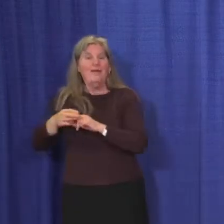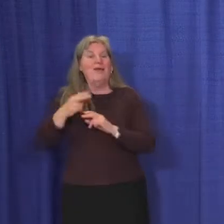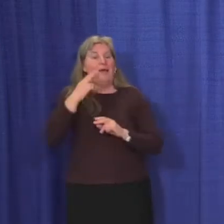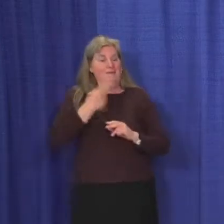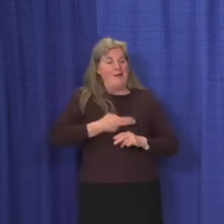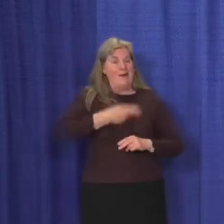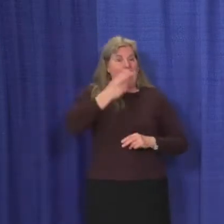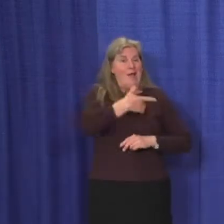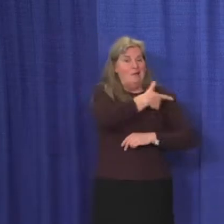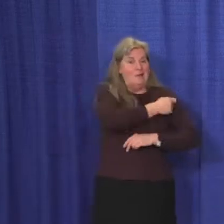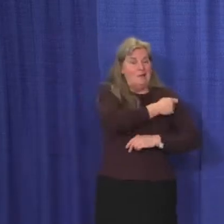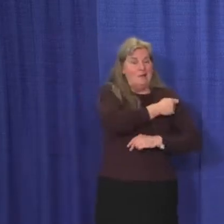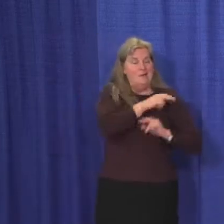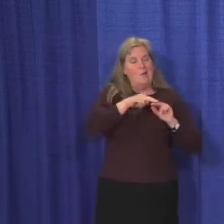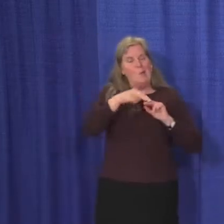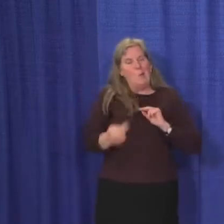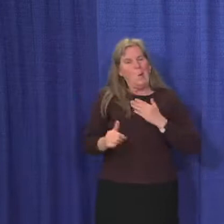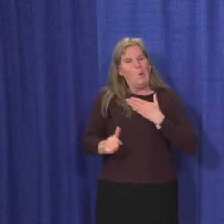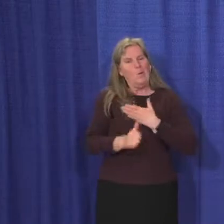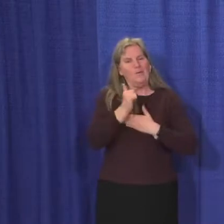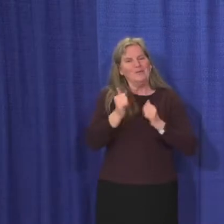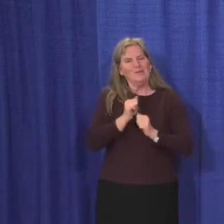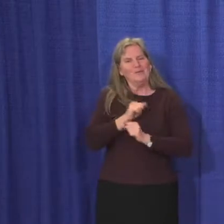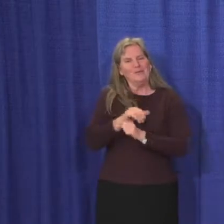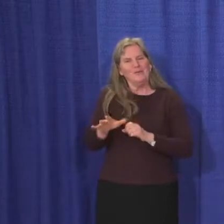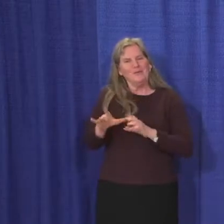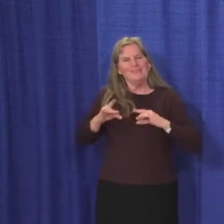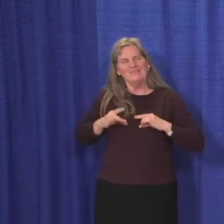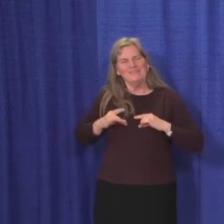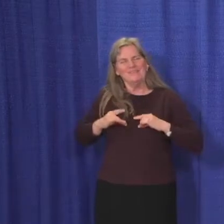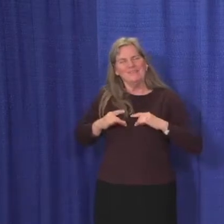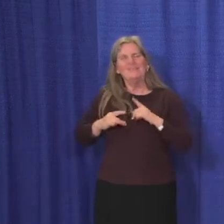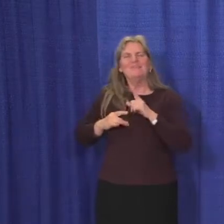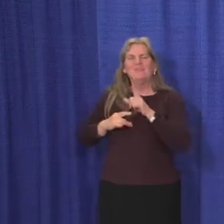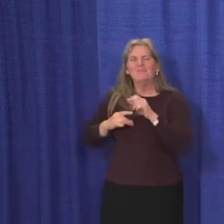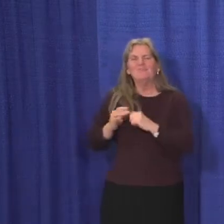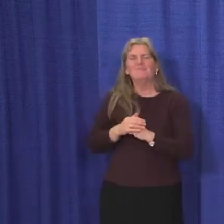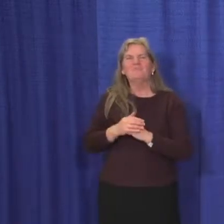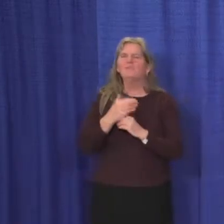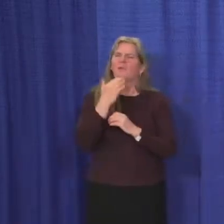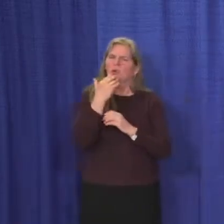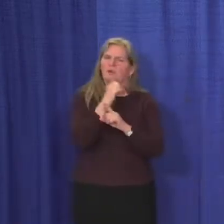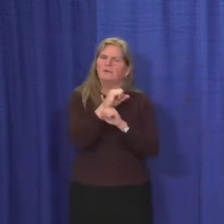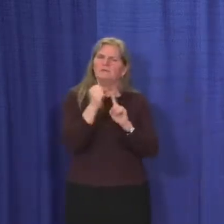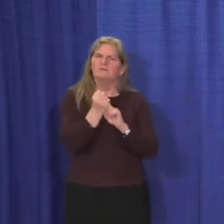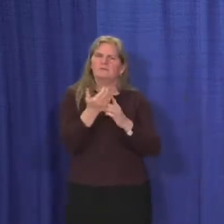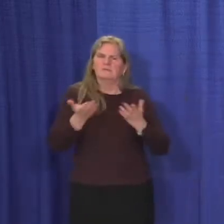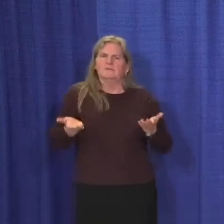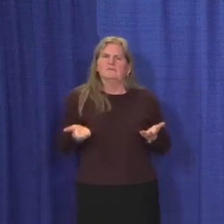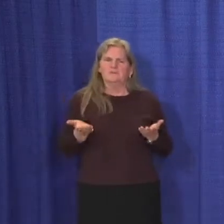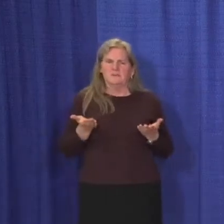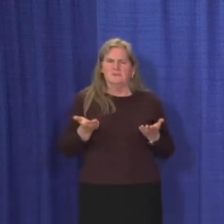to a slowly declining risk of case importation. We can be realistically